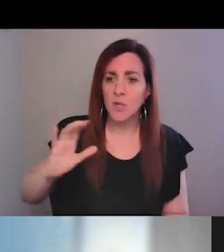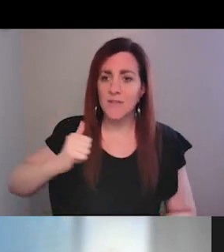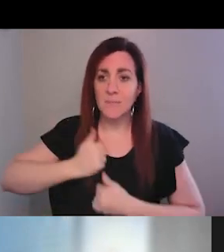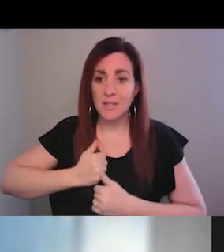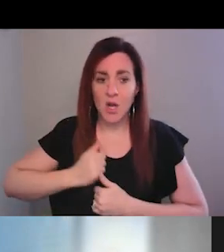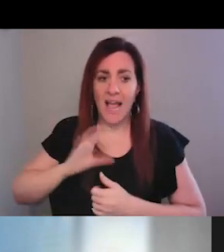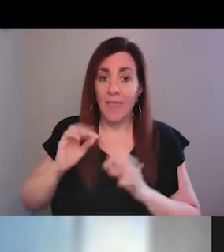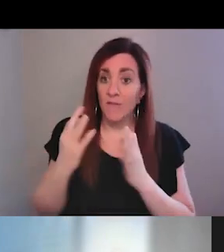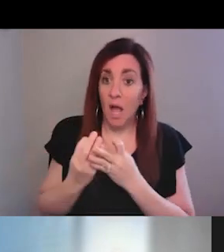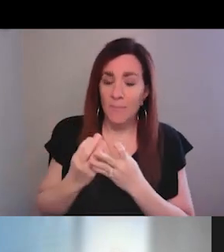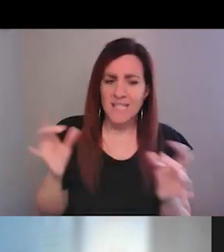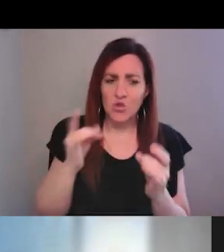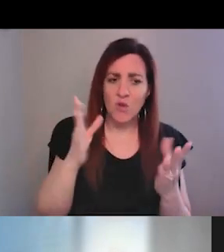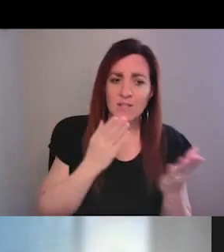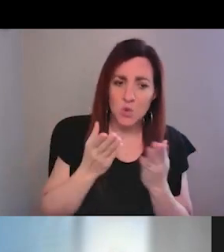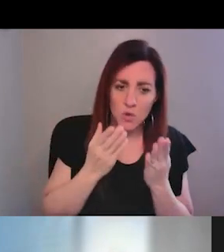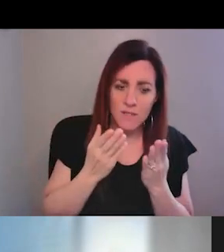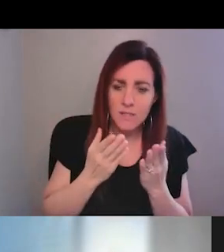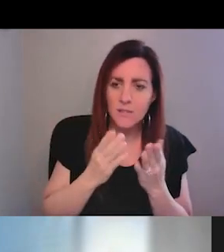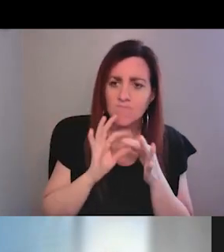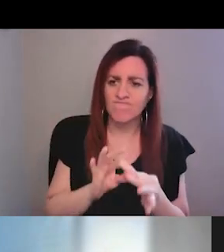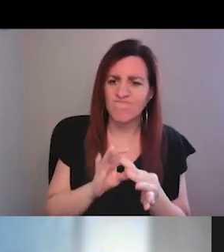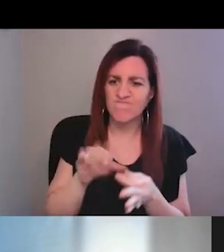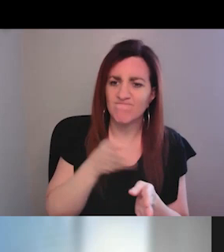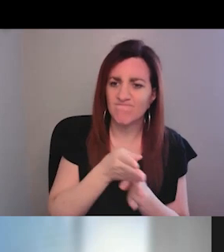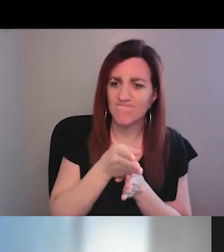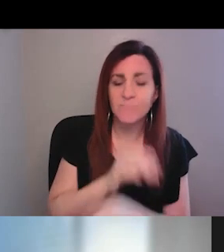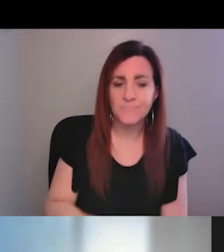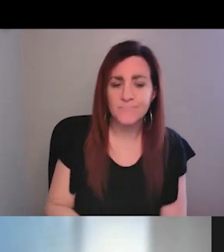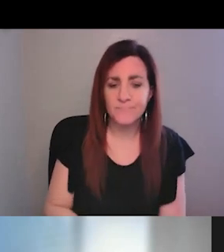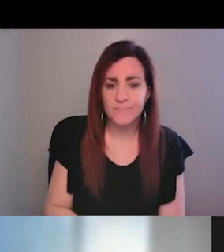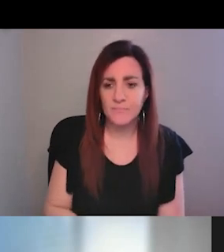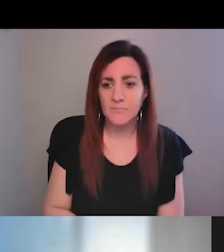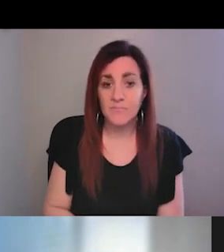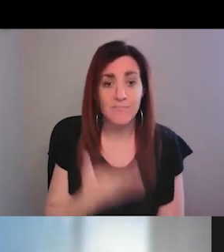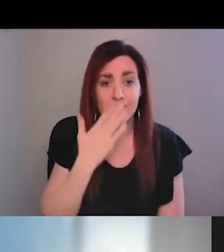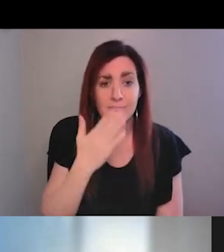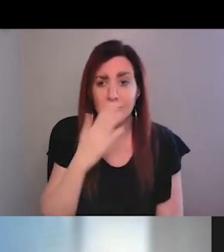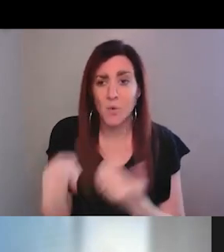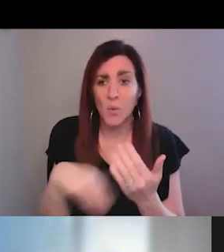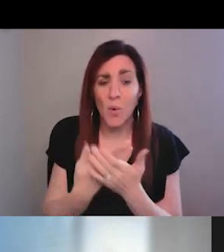AND CRISIS SERVICES IN THAT SPACE. THANK YOU ALL SO MUCH FOR JOINING